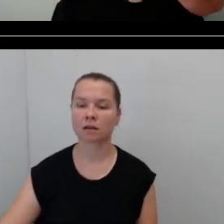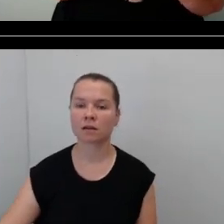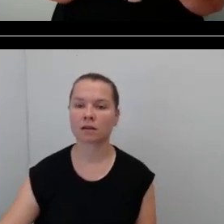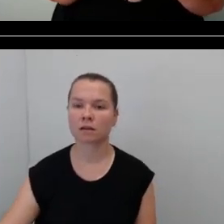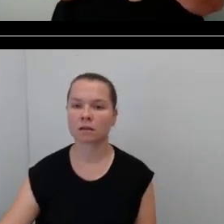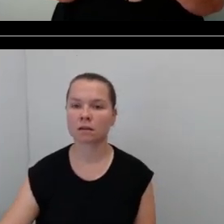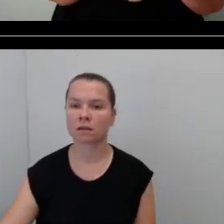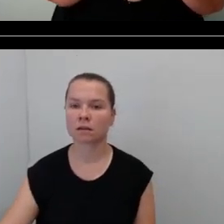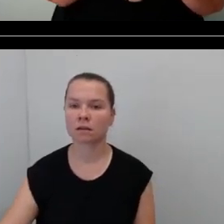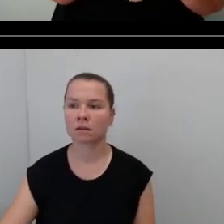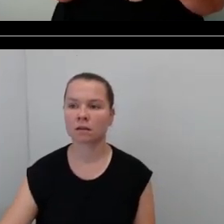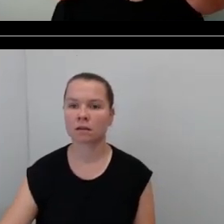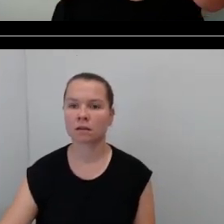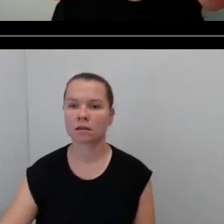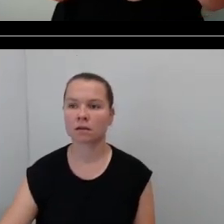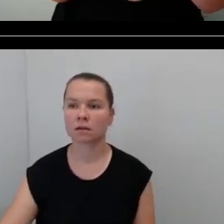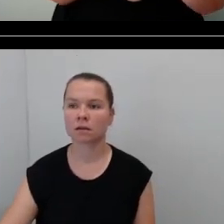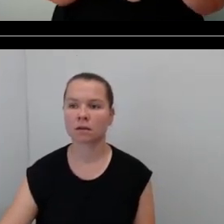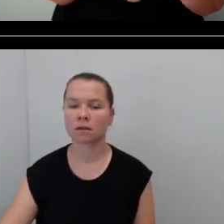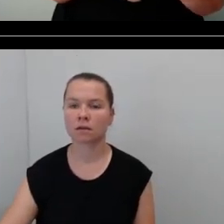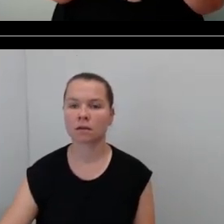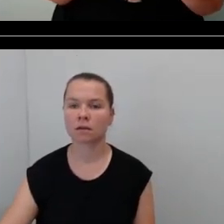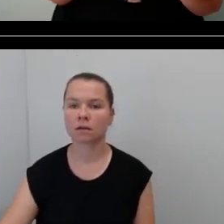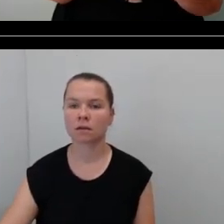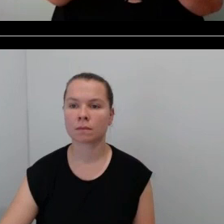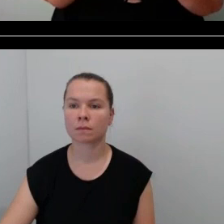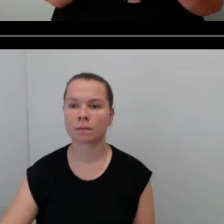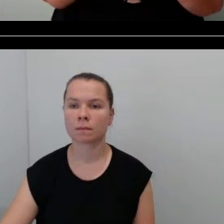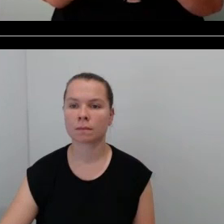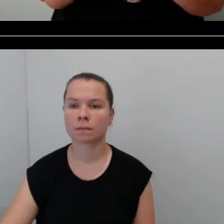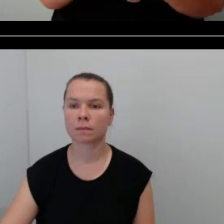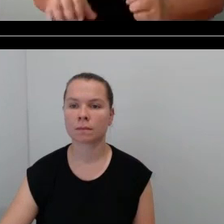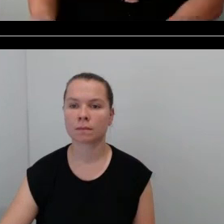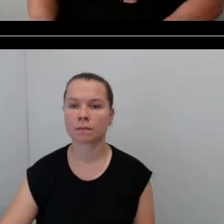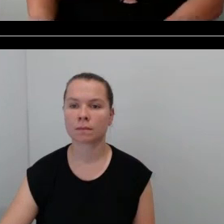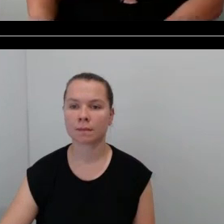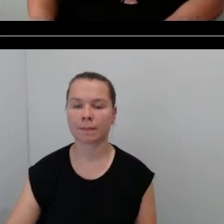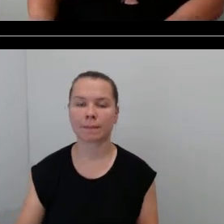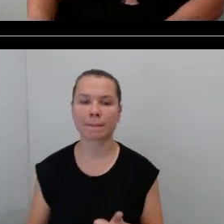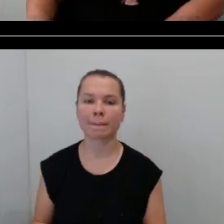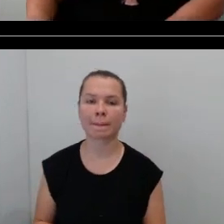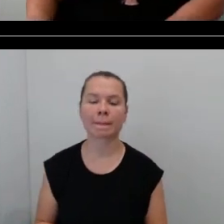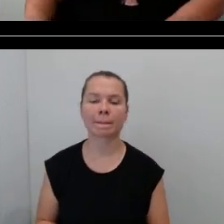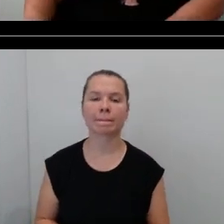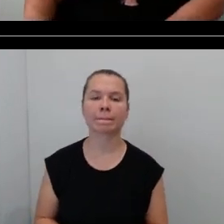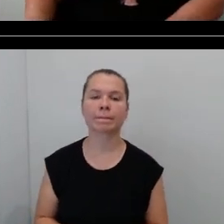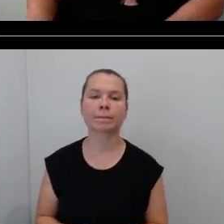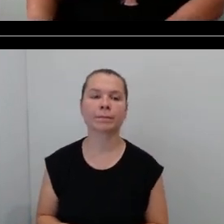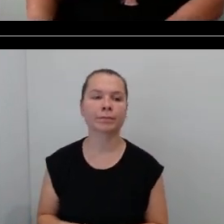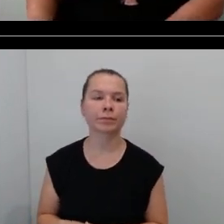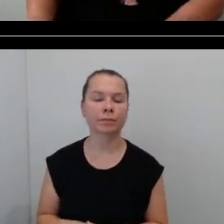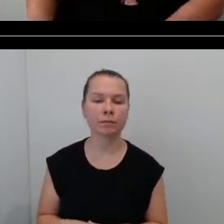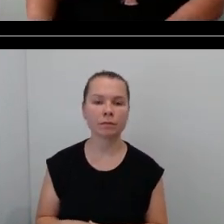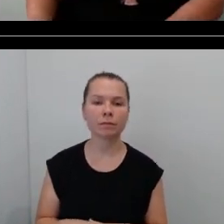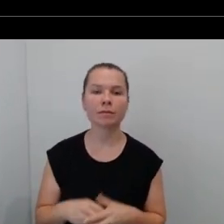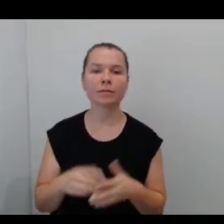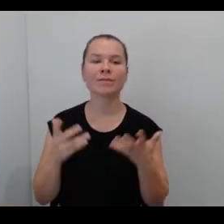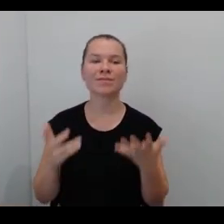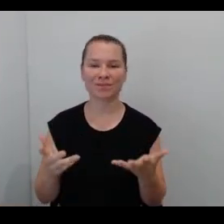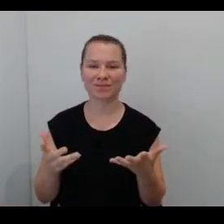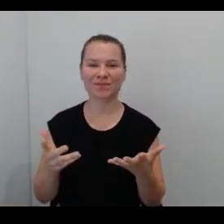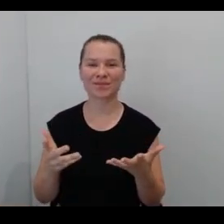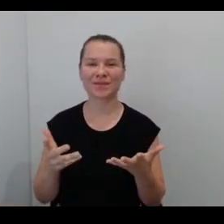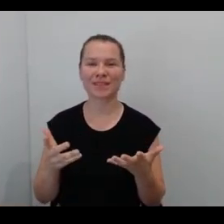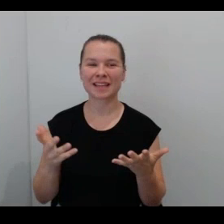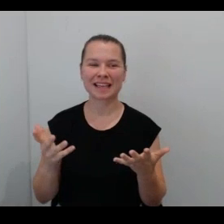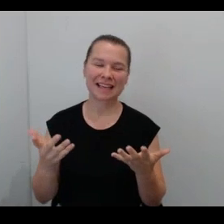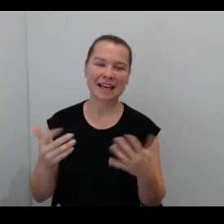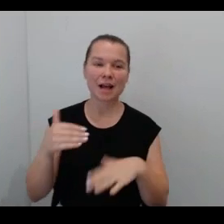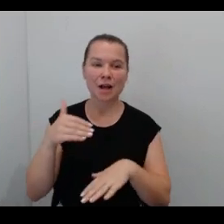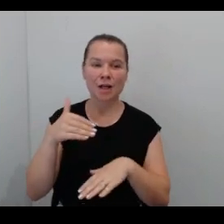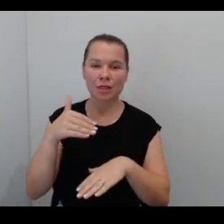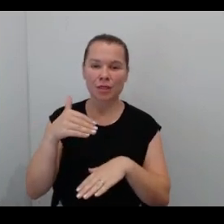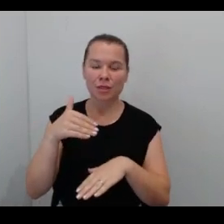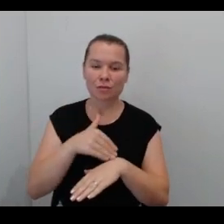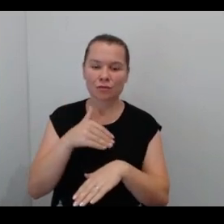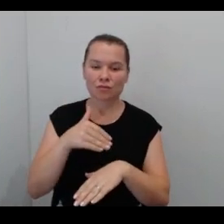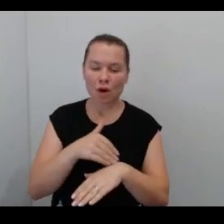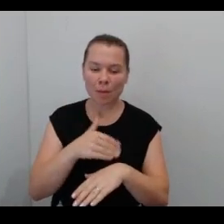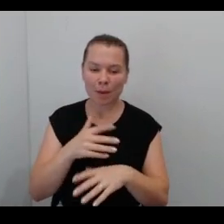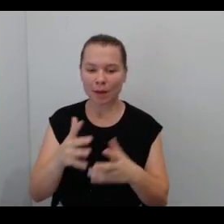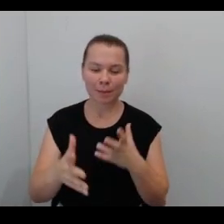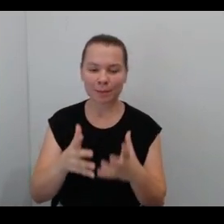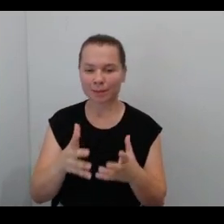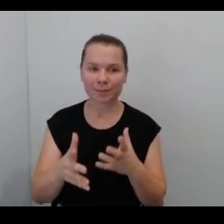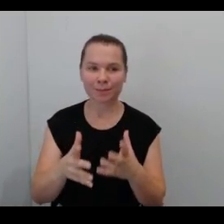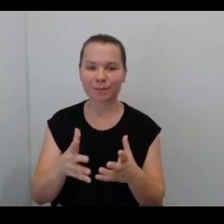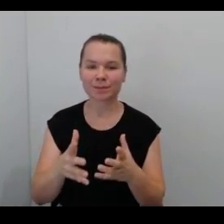I guess where this program next heads is often hardship is focused on the short-term, isn't